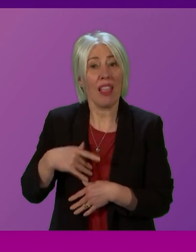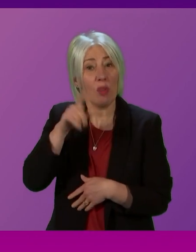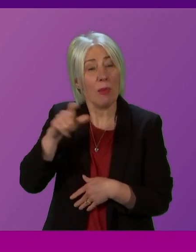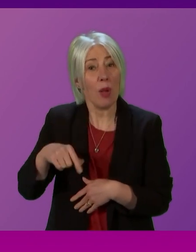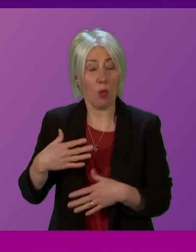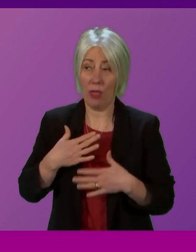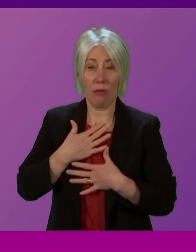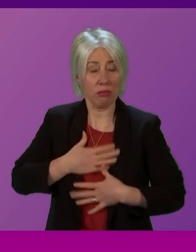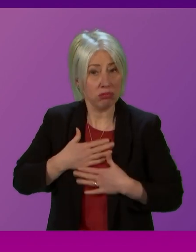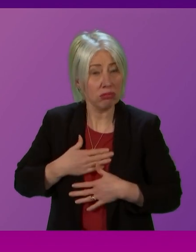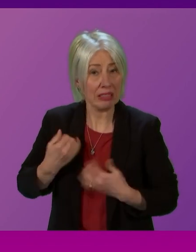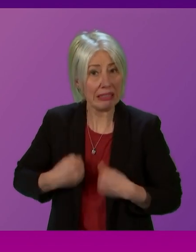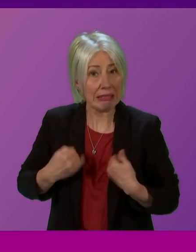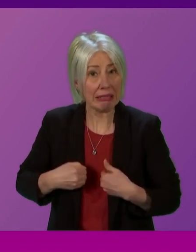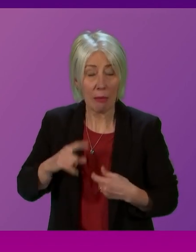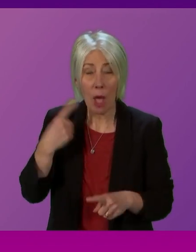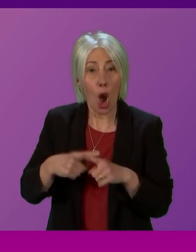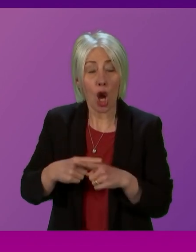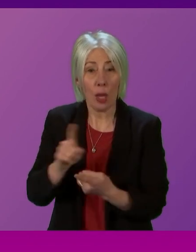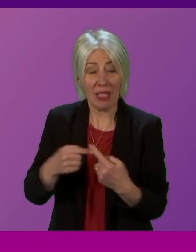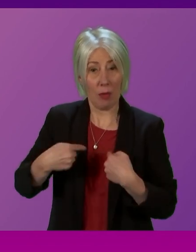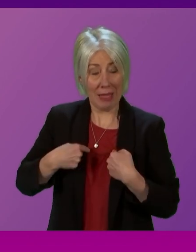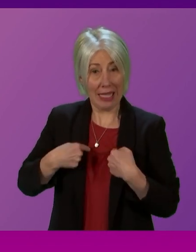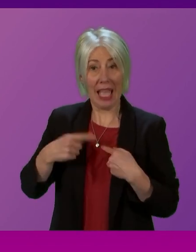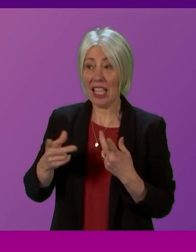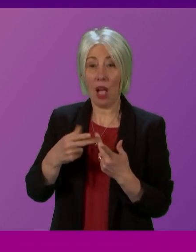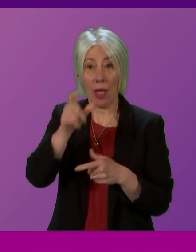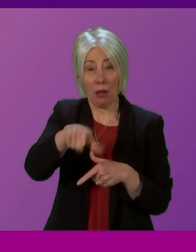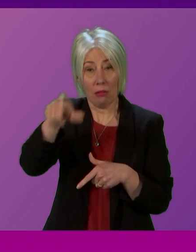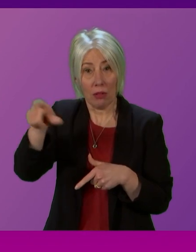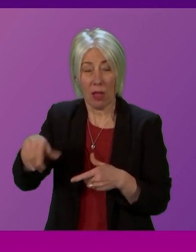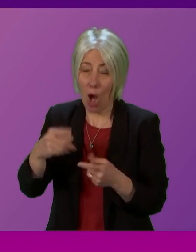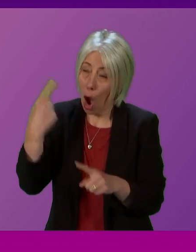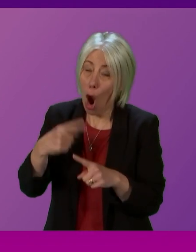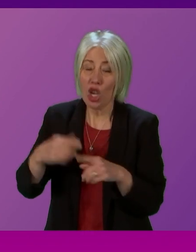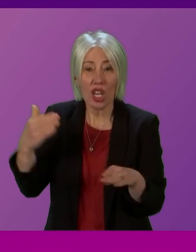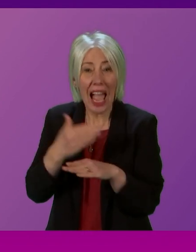an urgent meeting with me and stakeholders to discuss urgent action to support families